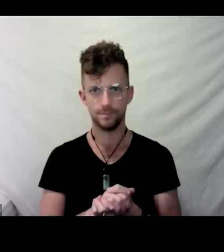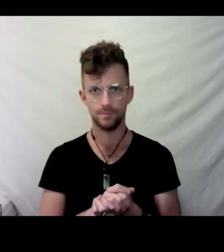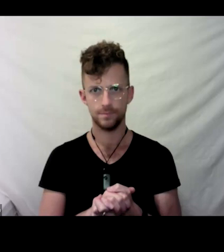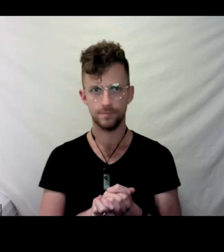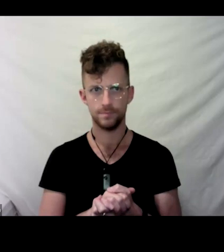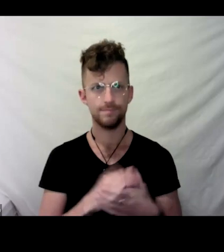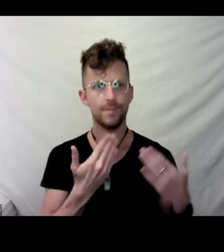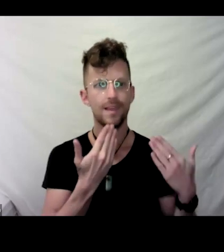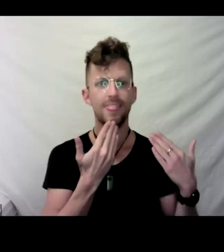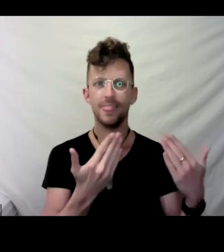Thank you everybody for attending.